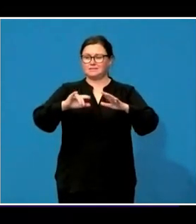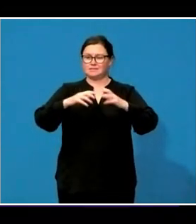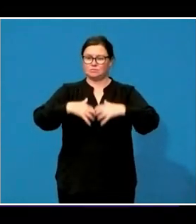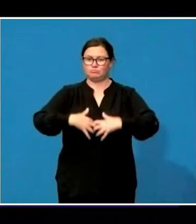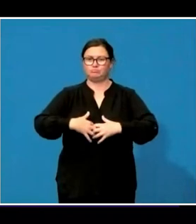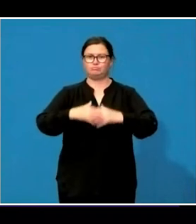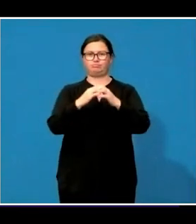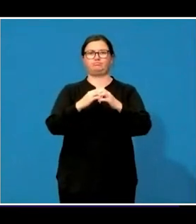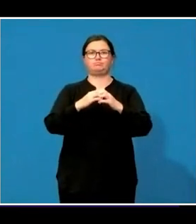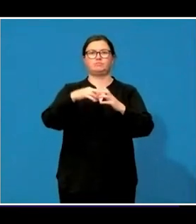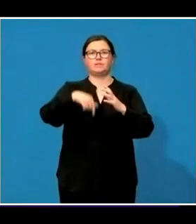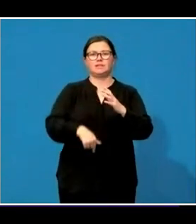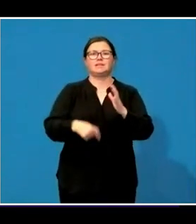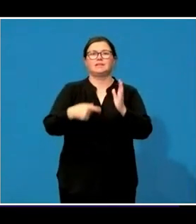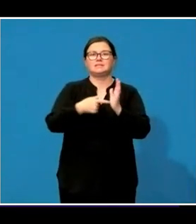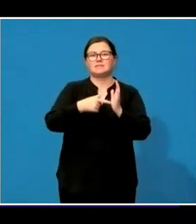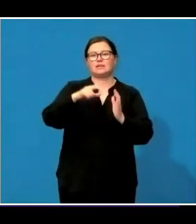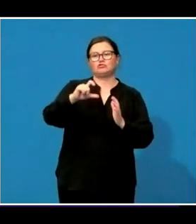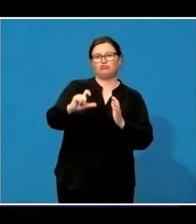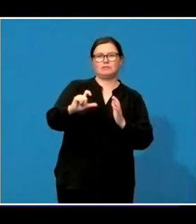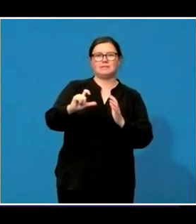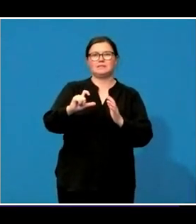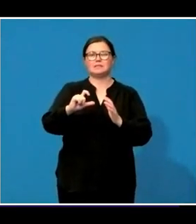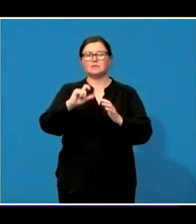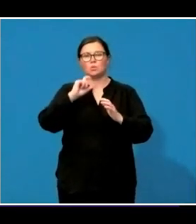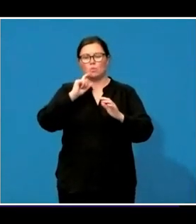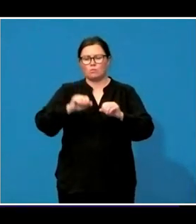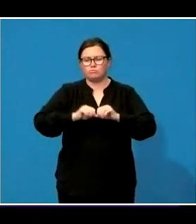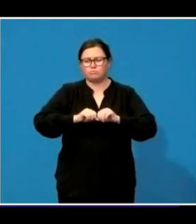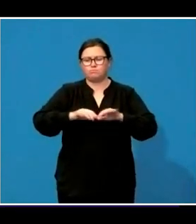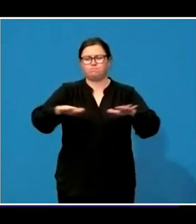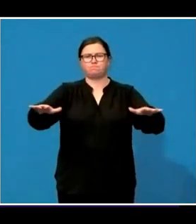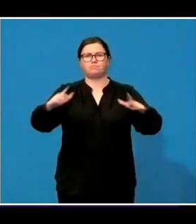delivered as one of the trial sites for the NDIS. And Joziah has various disabilities?